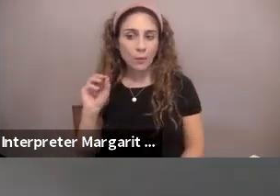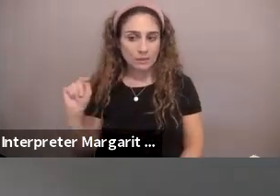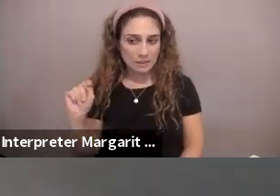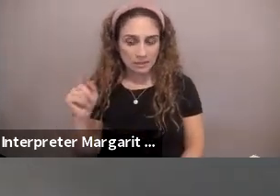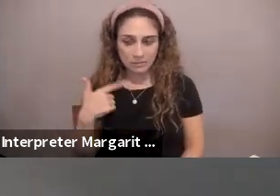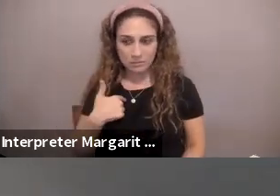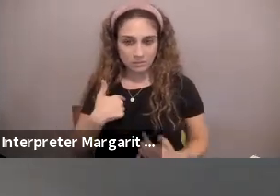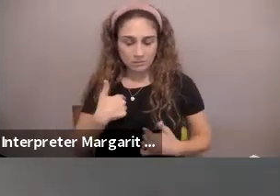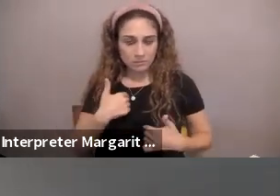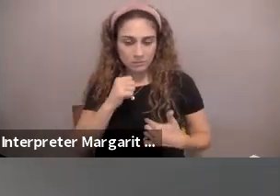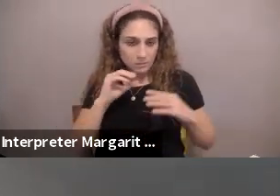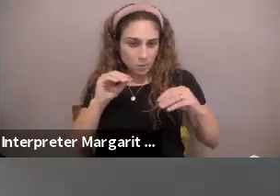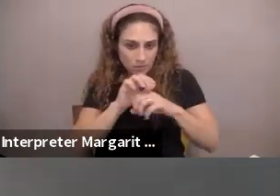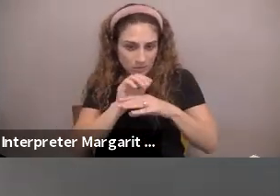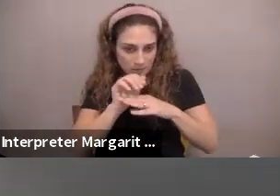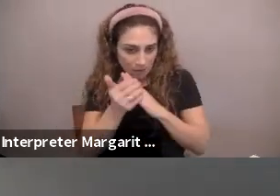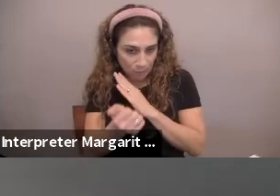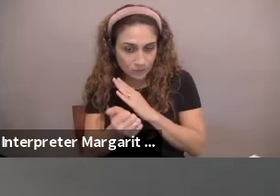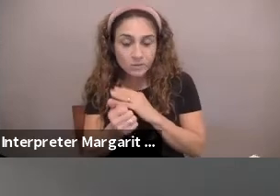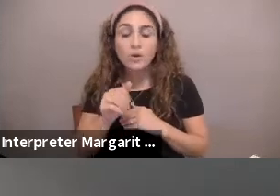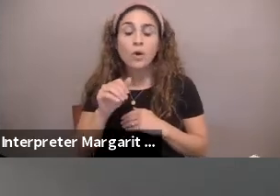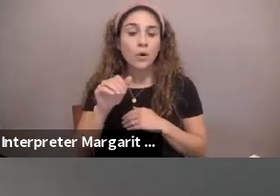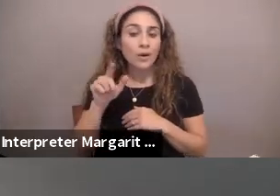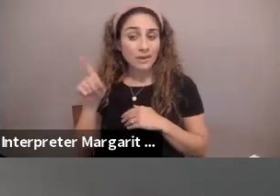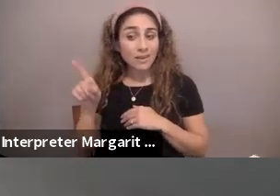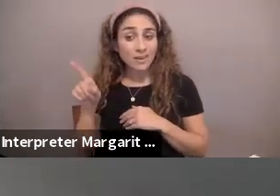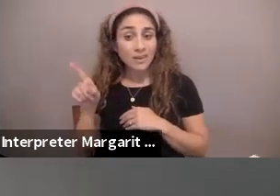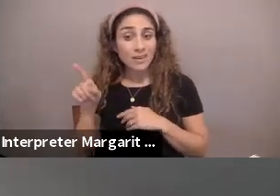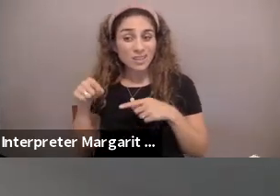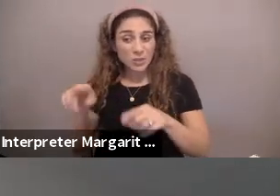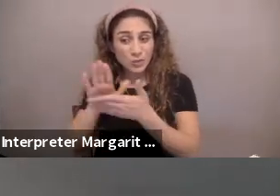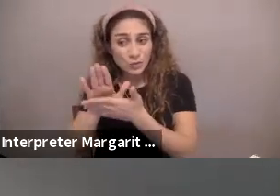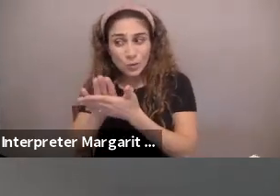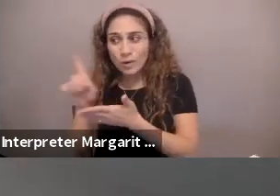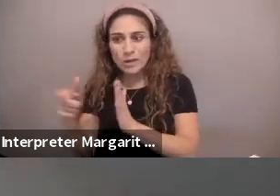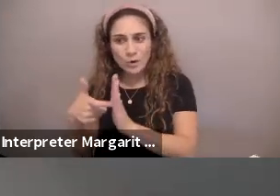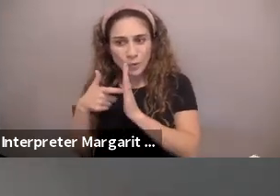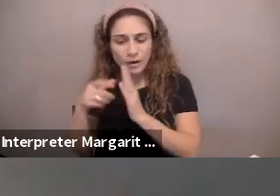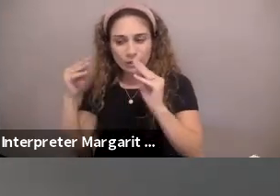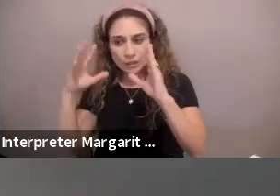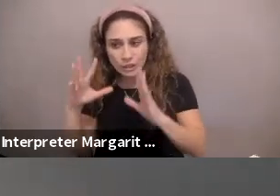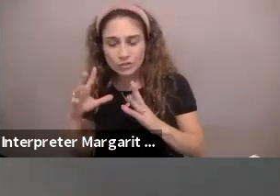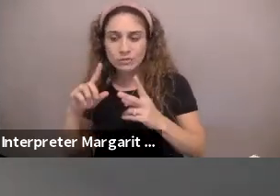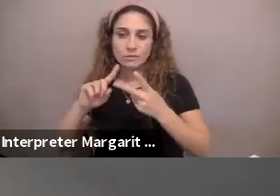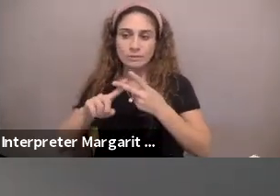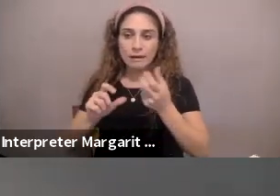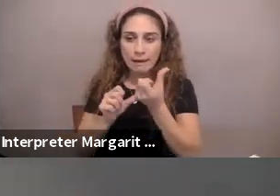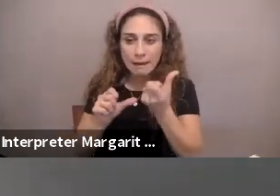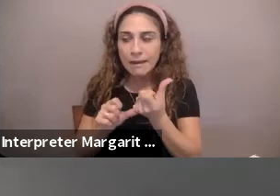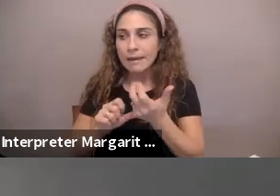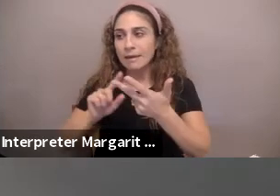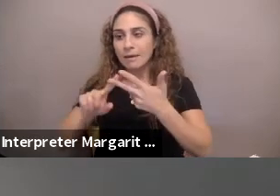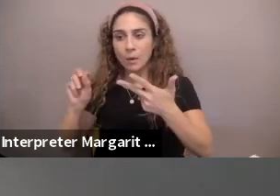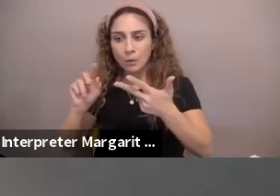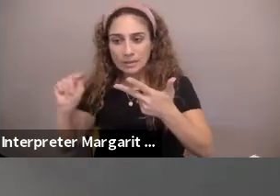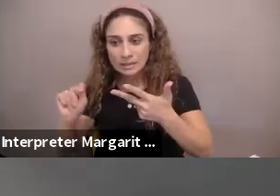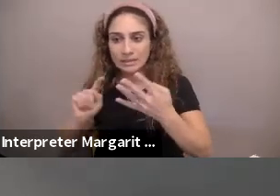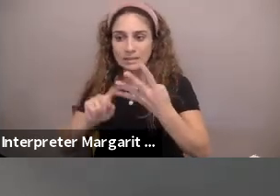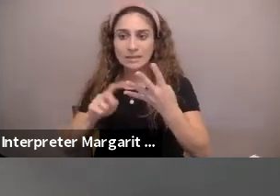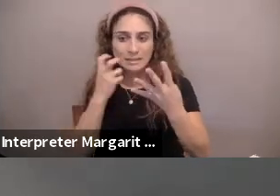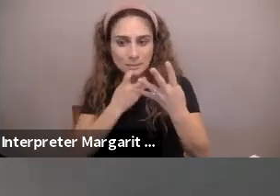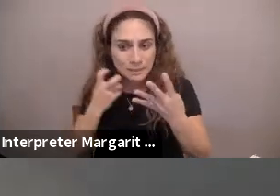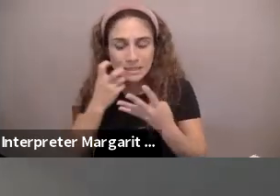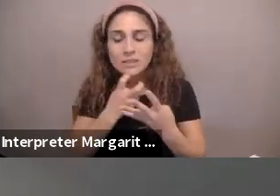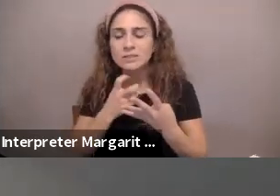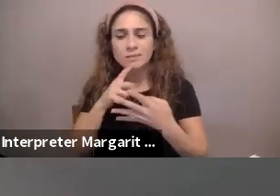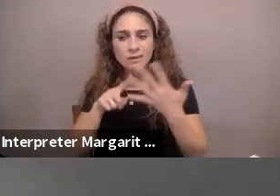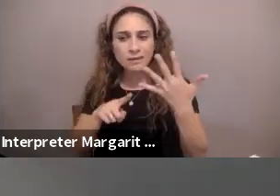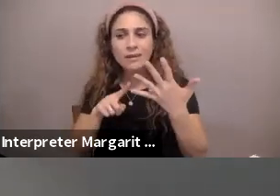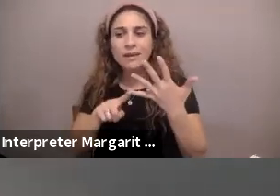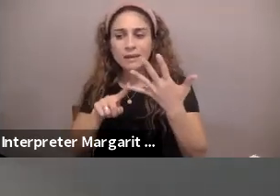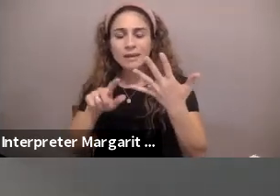Brandon requires a teacher several as an occupational therapist, the speech therapist and adaptive PE teacher to provide the needs and education, he requires and deserve.